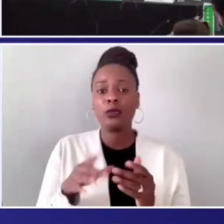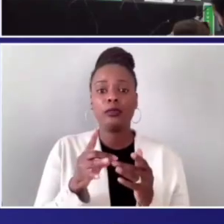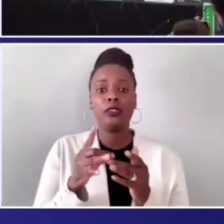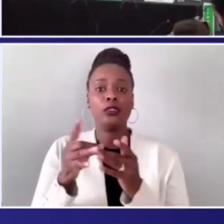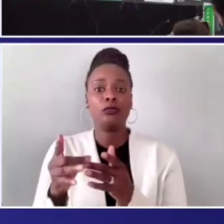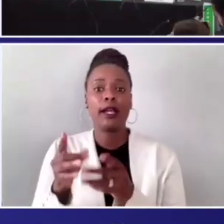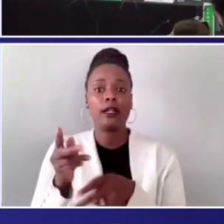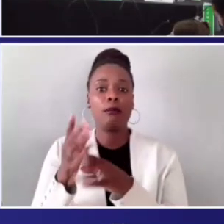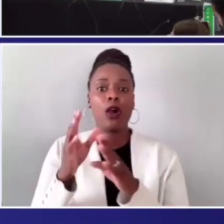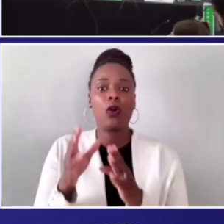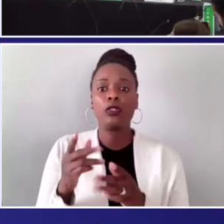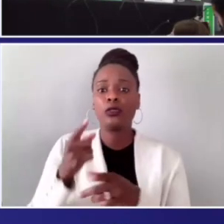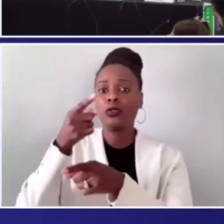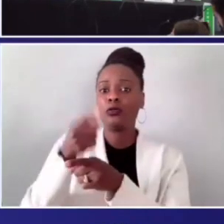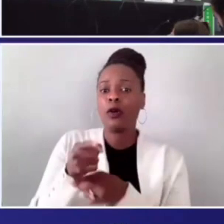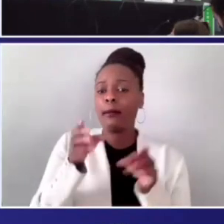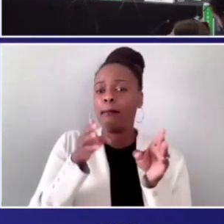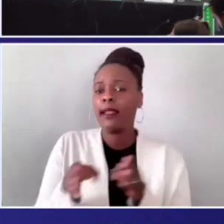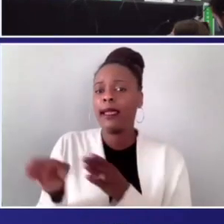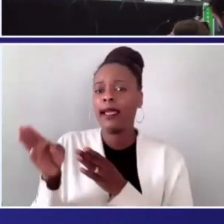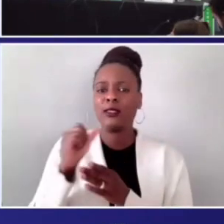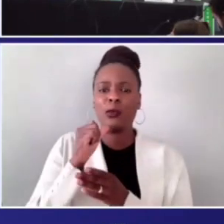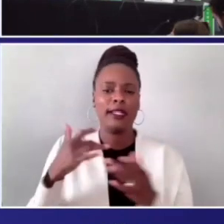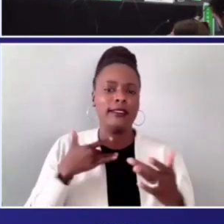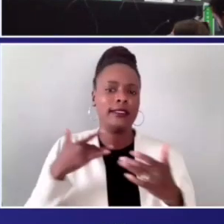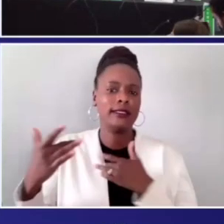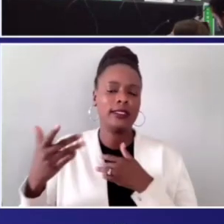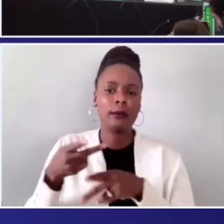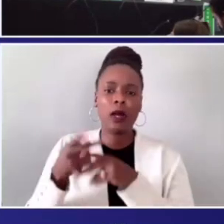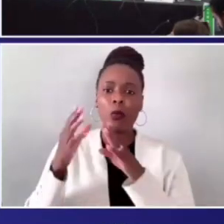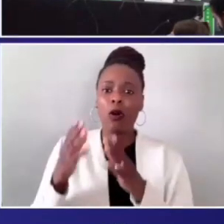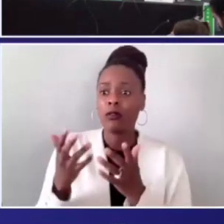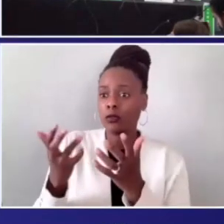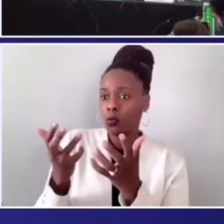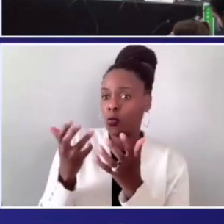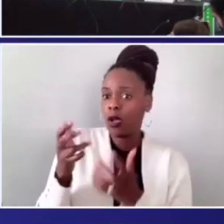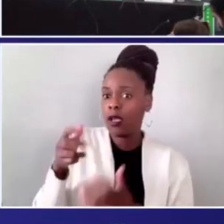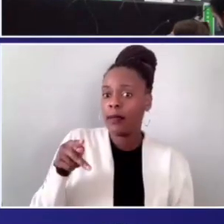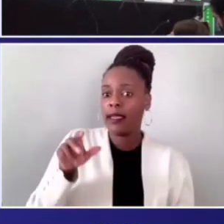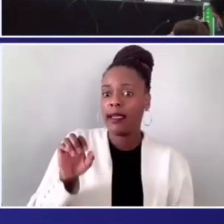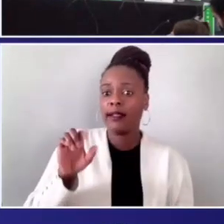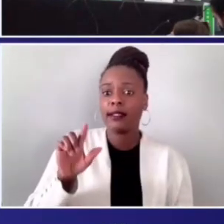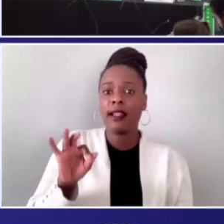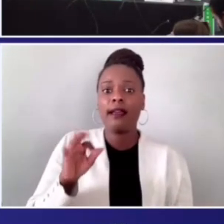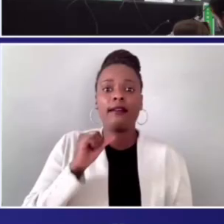So I don't think we're too concerned about borrowers who are aiming for PSLF getting disqualified by being put into the wrong plan.